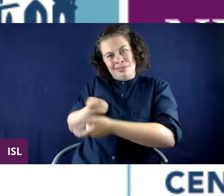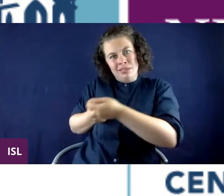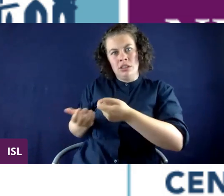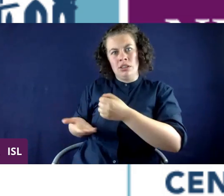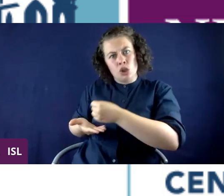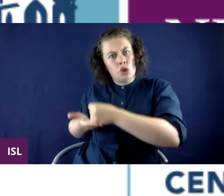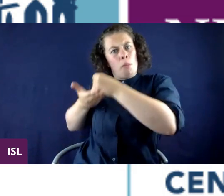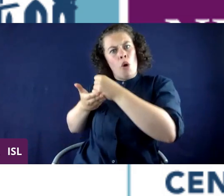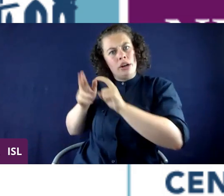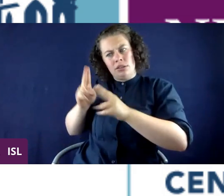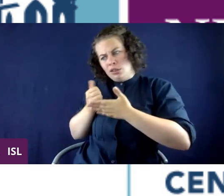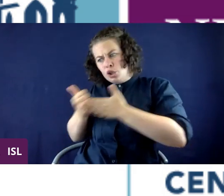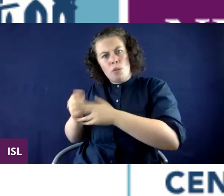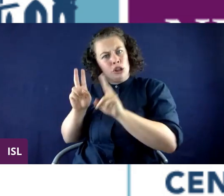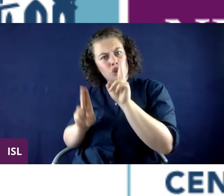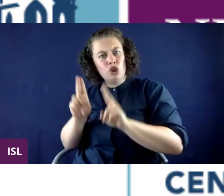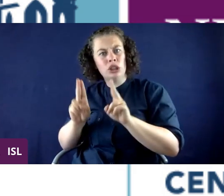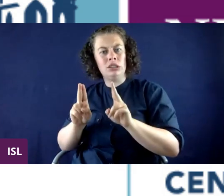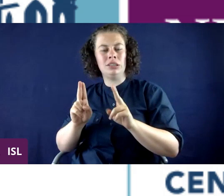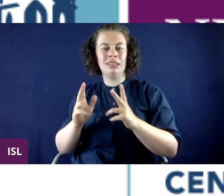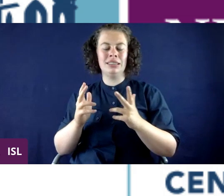intellectual development.